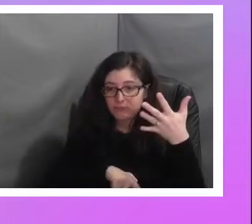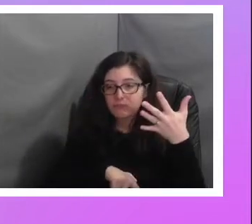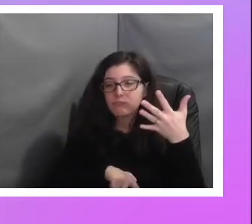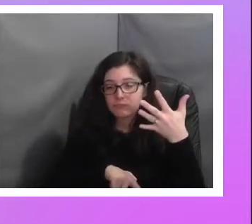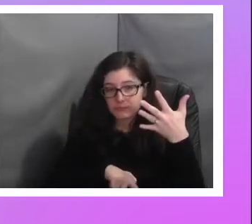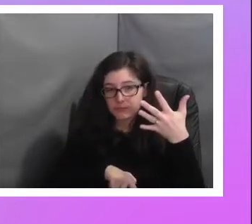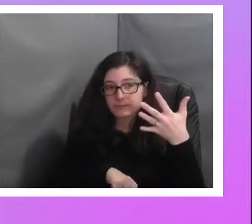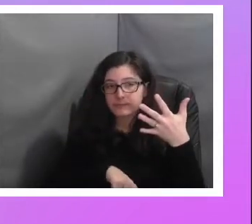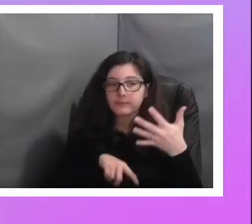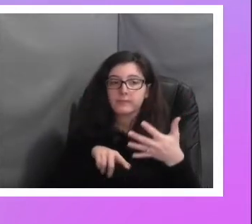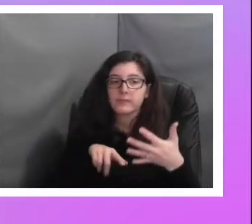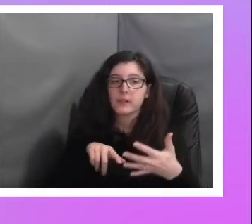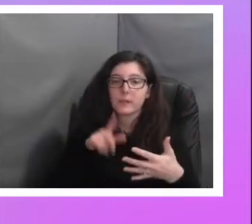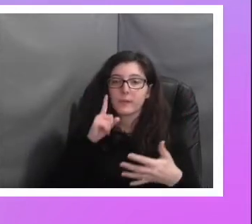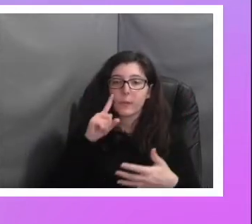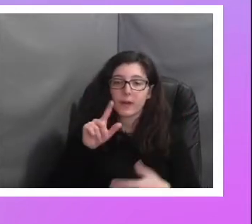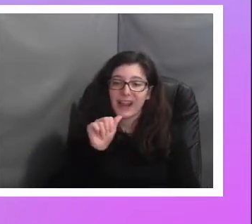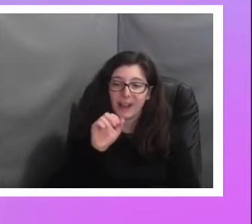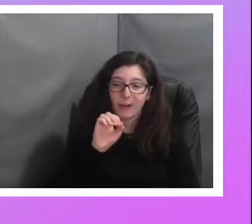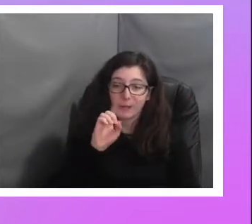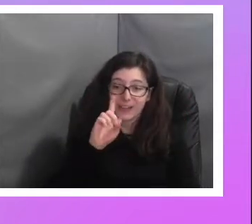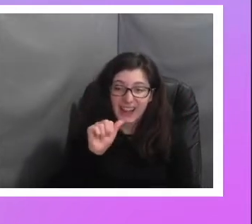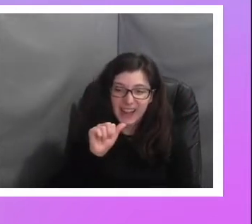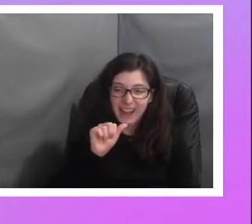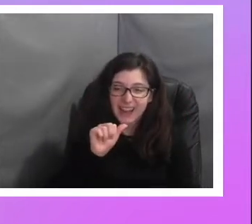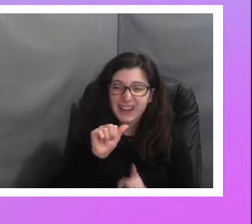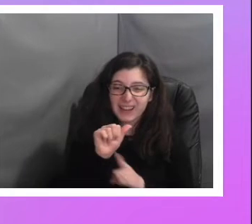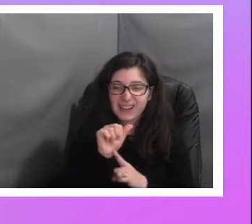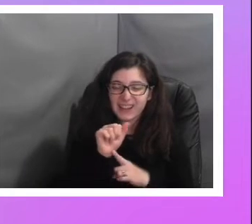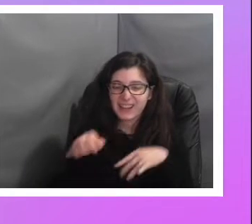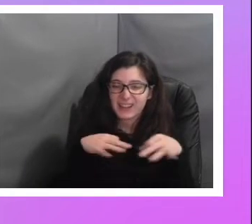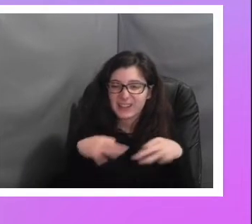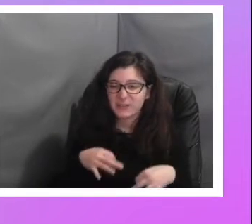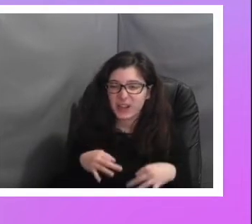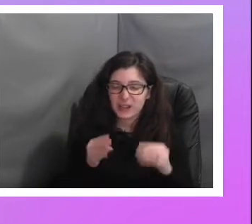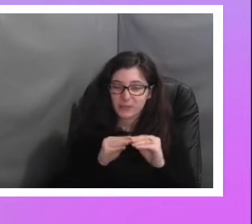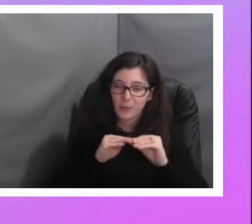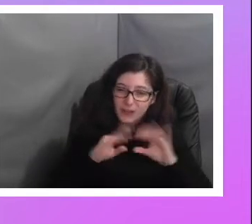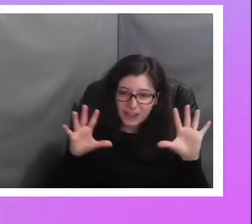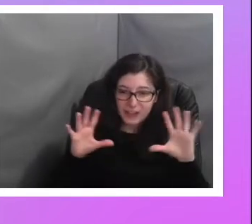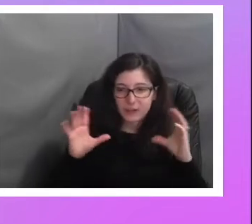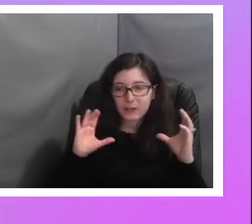the AODA lays some of these out much more explicitly than the ADA does,